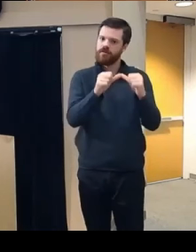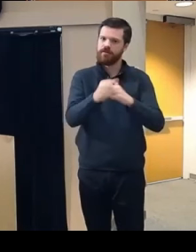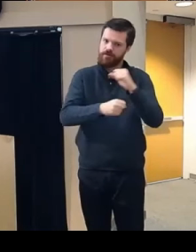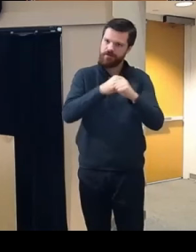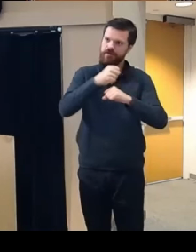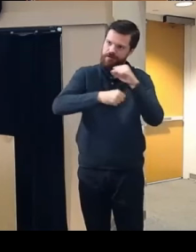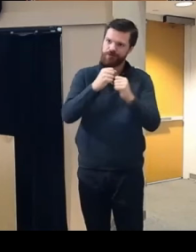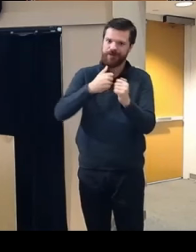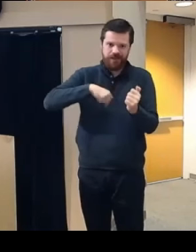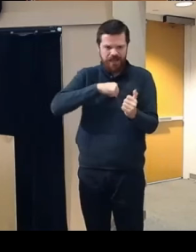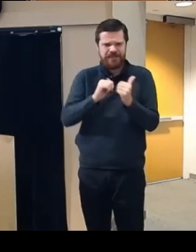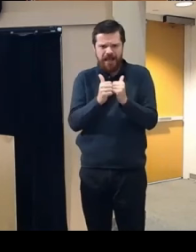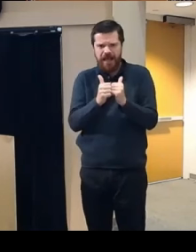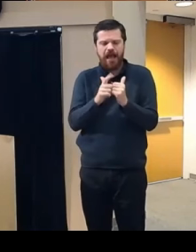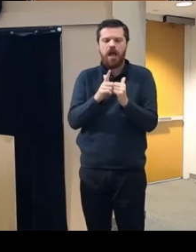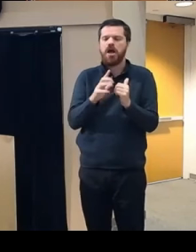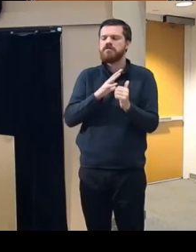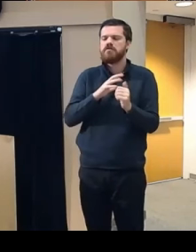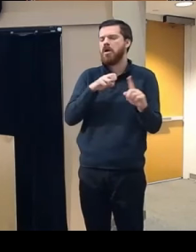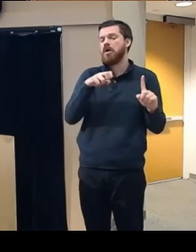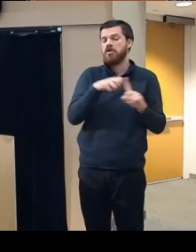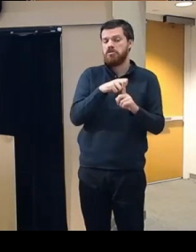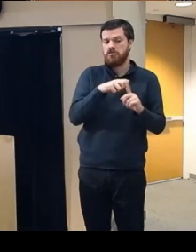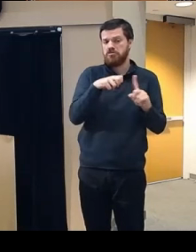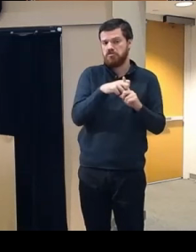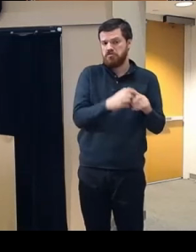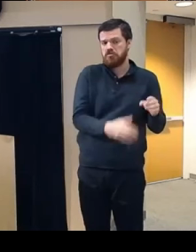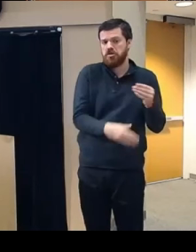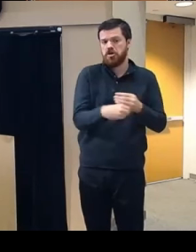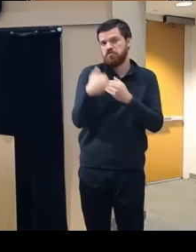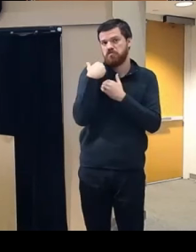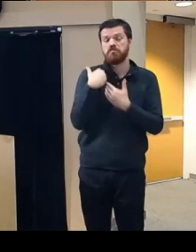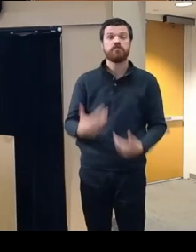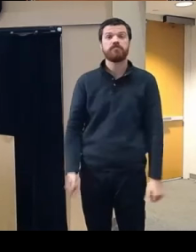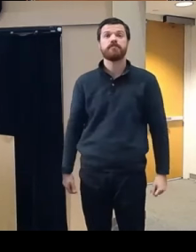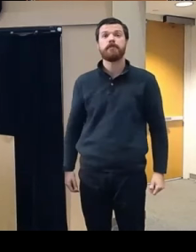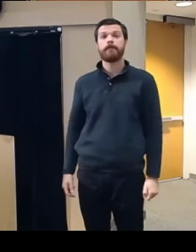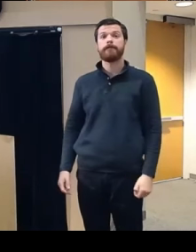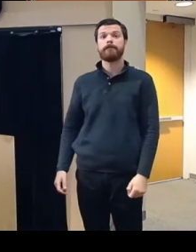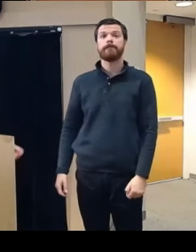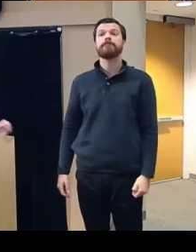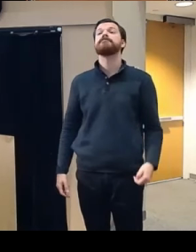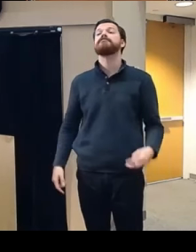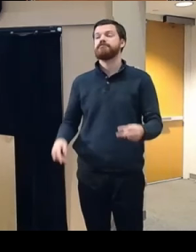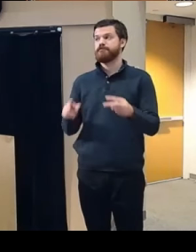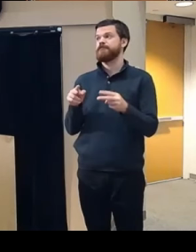how they could maybe take some things on um the further along they get and then we have two uh